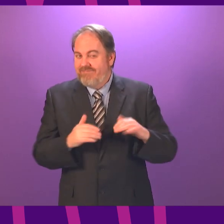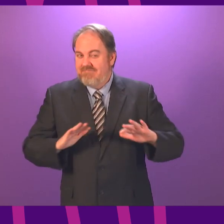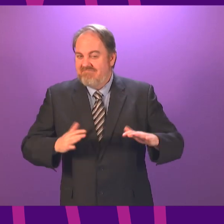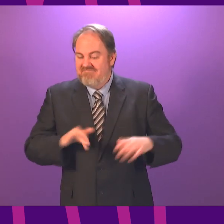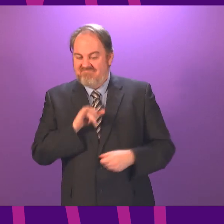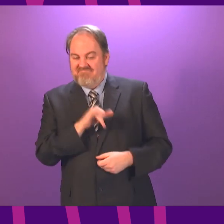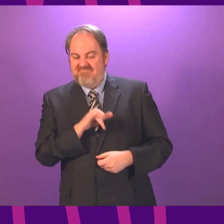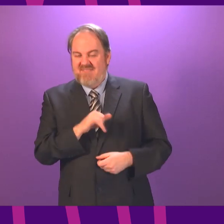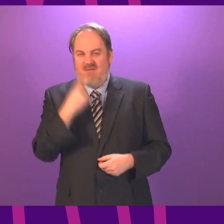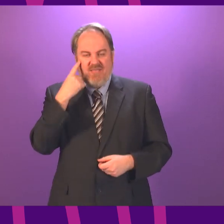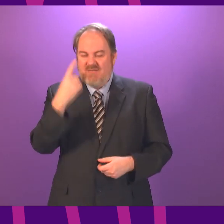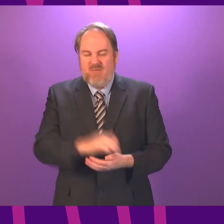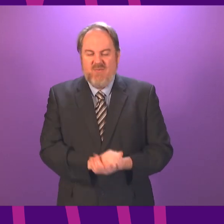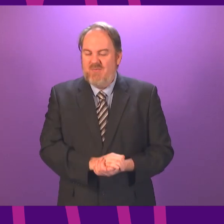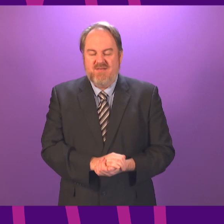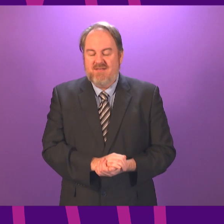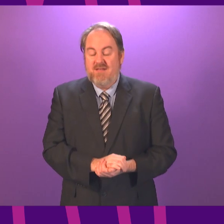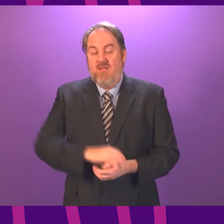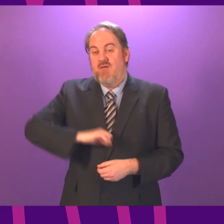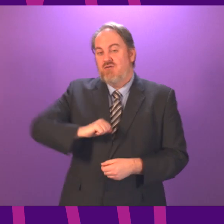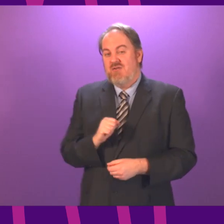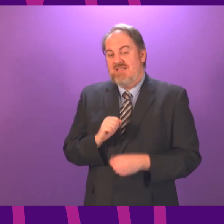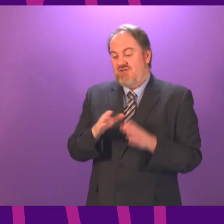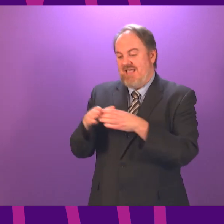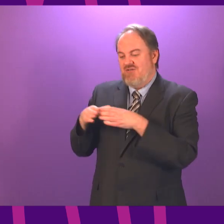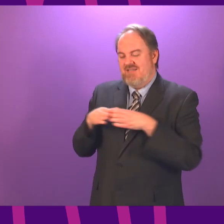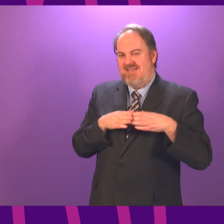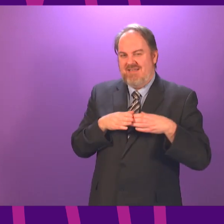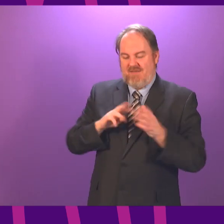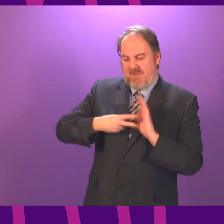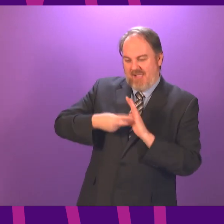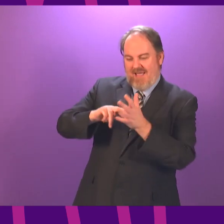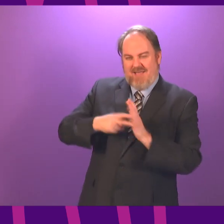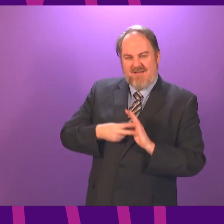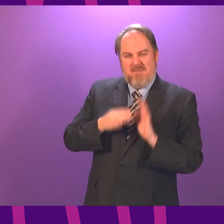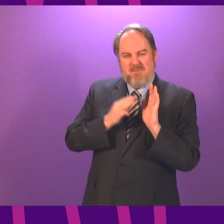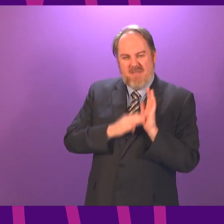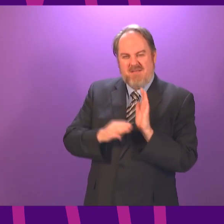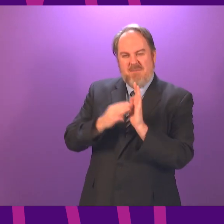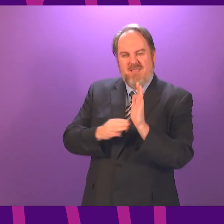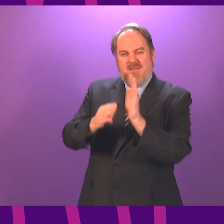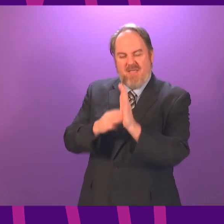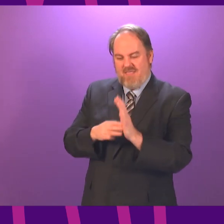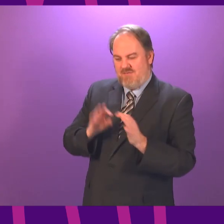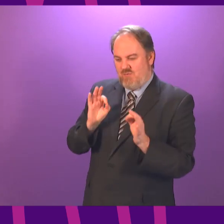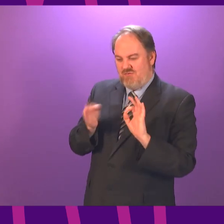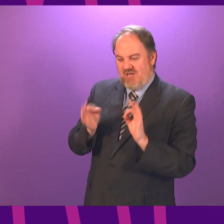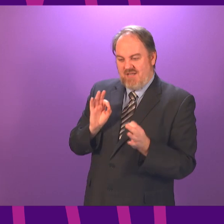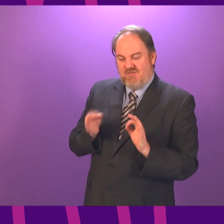Government and its agencies have timetabled months to alter the report. A special group